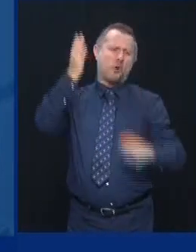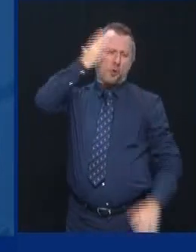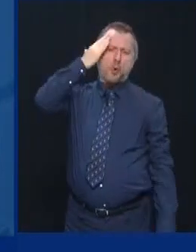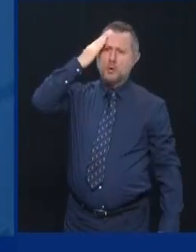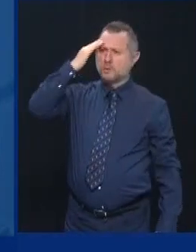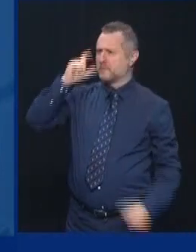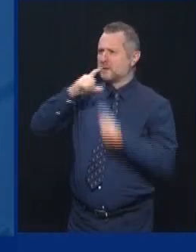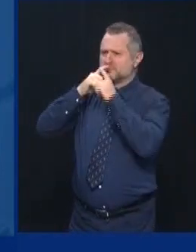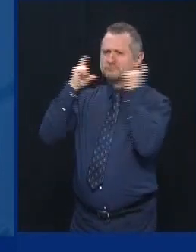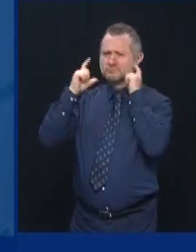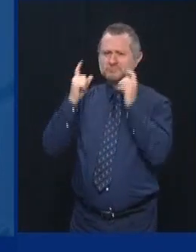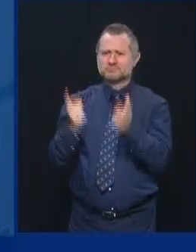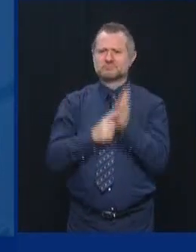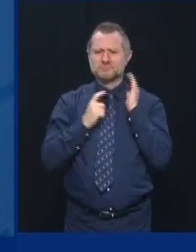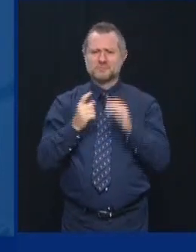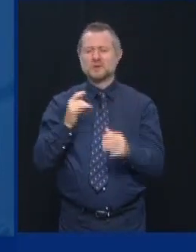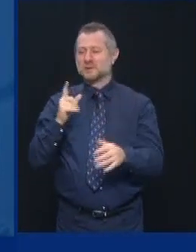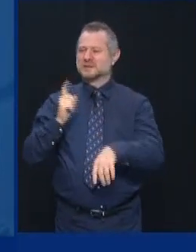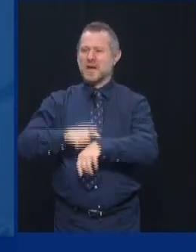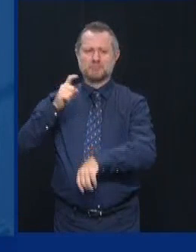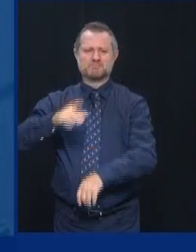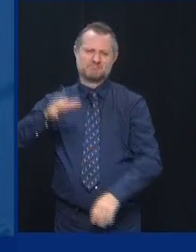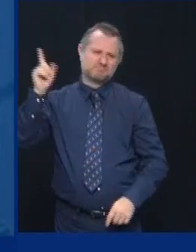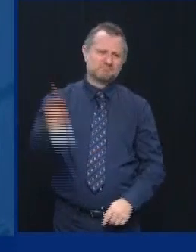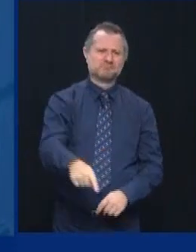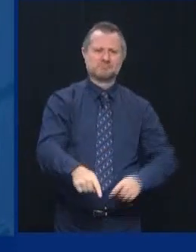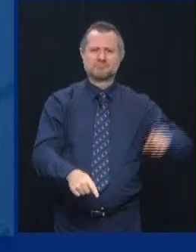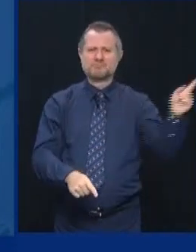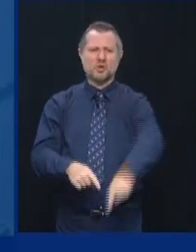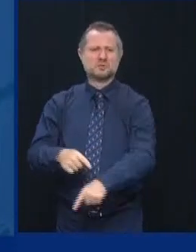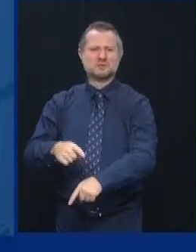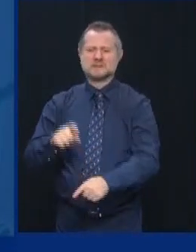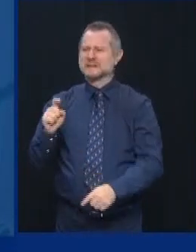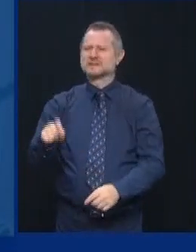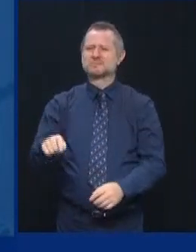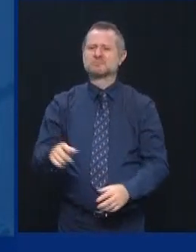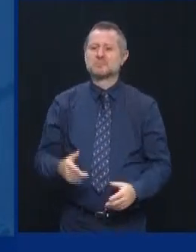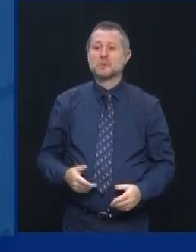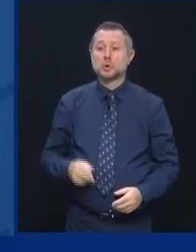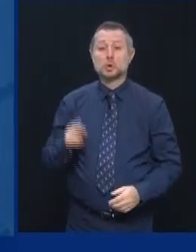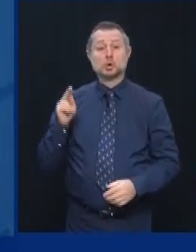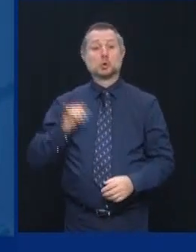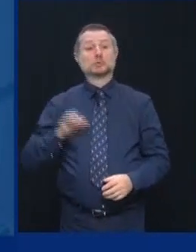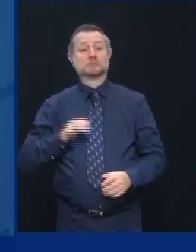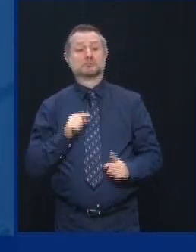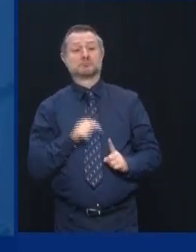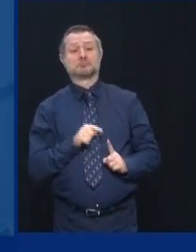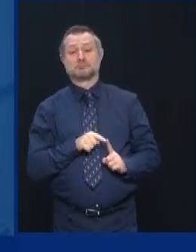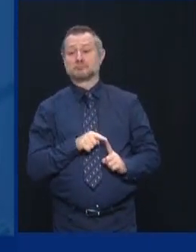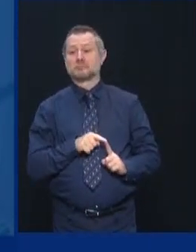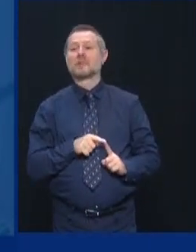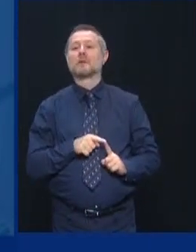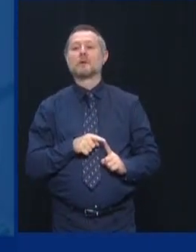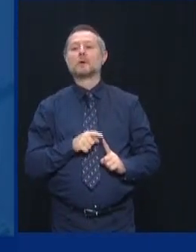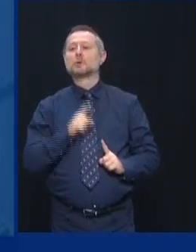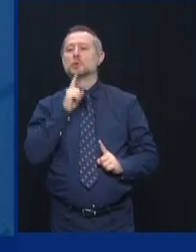I NEVER HEARD. FIND ME THE PERSON IN THE STATE WHO SAYS THAT.